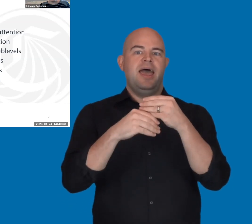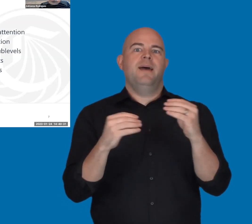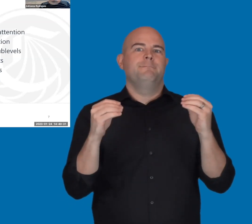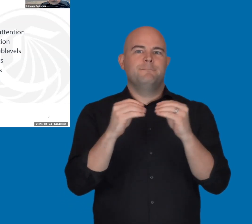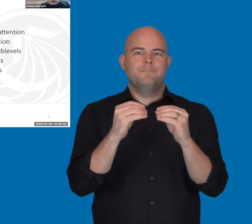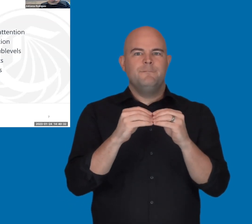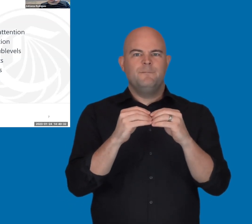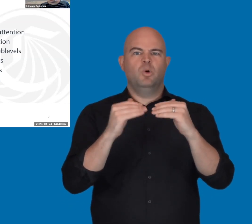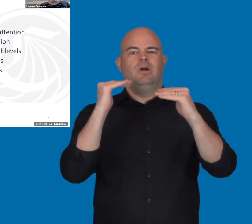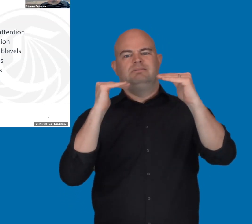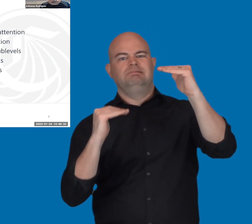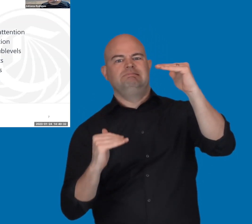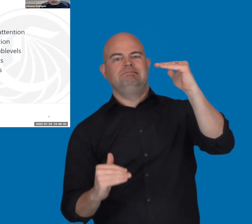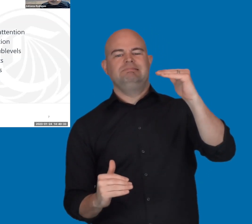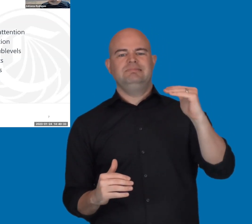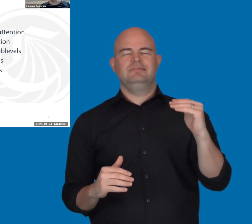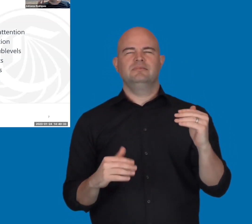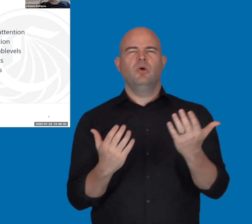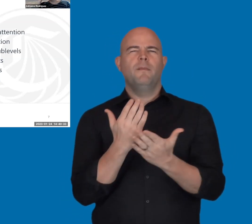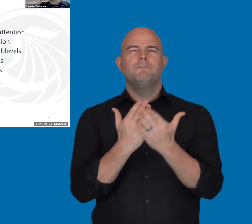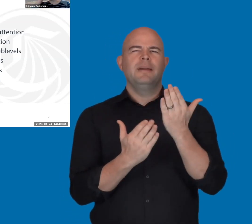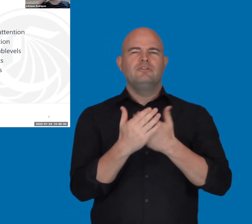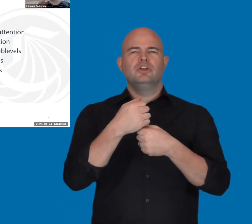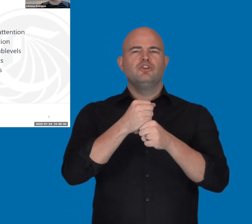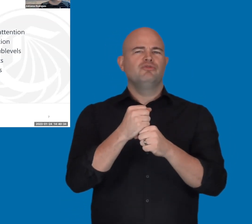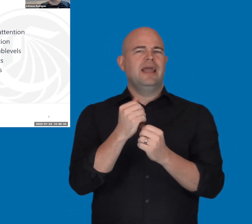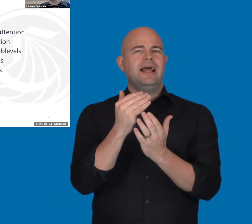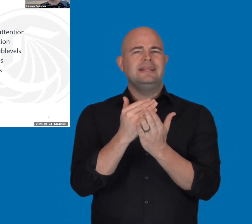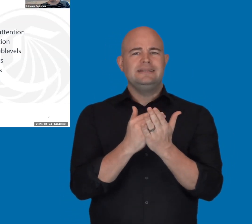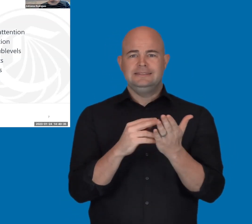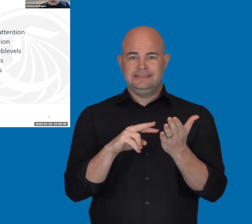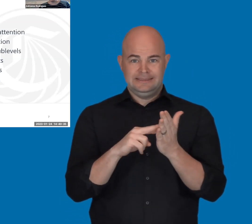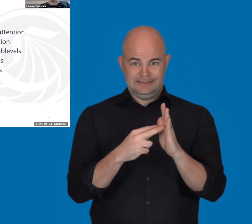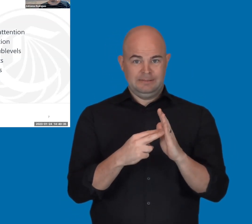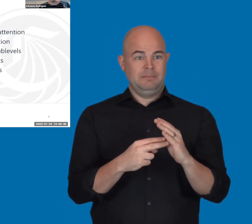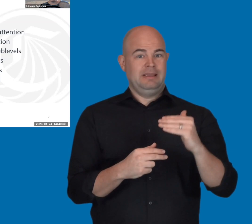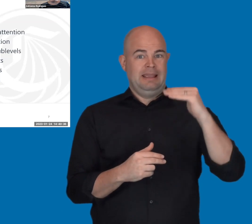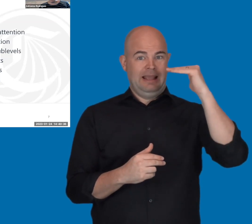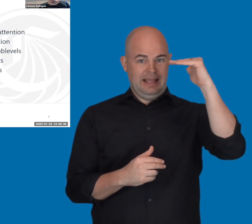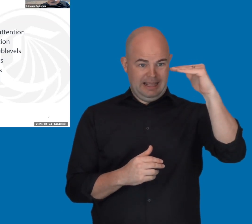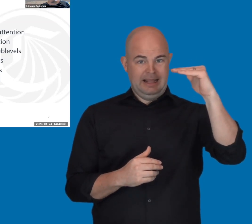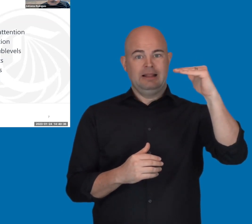and then start listing off your items. You definitely want to use the list tool that's